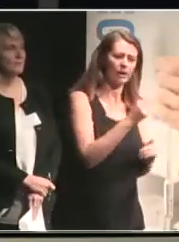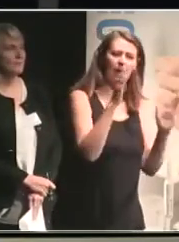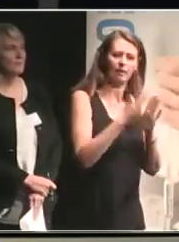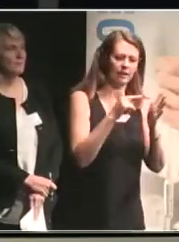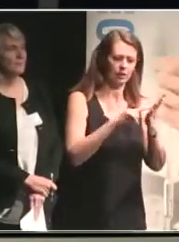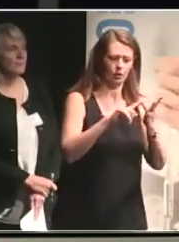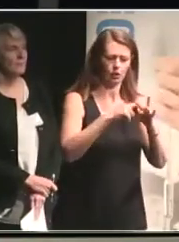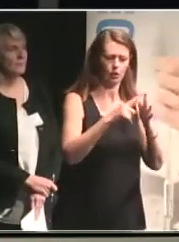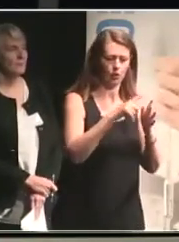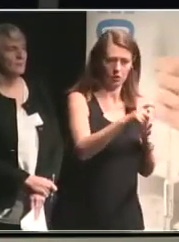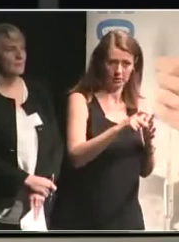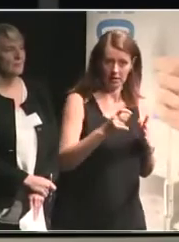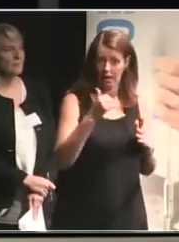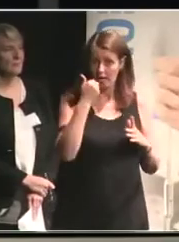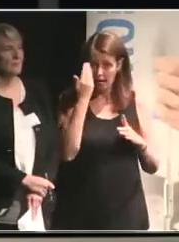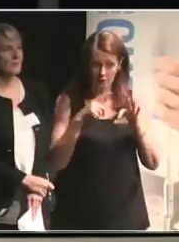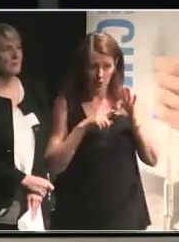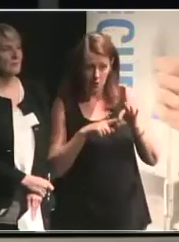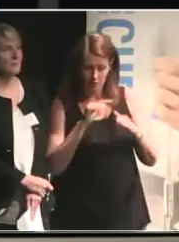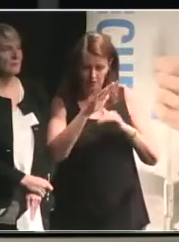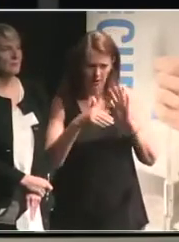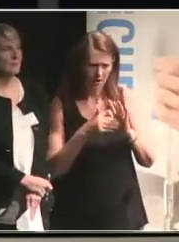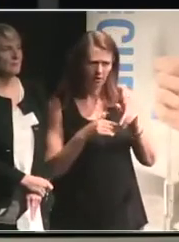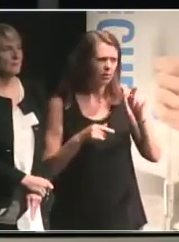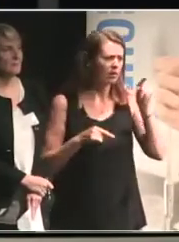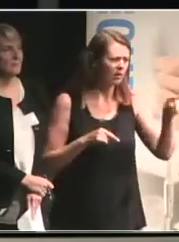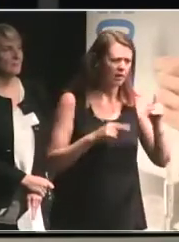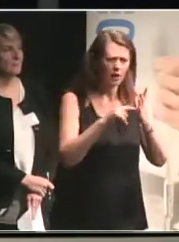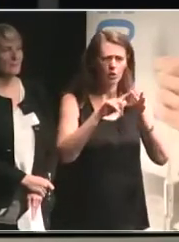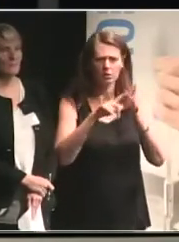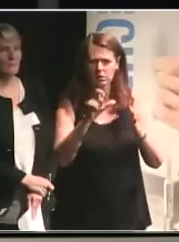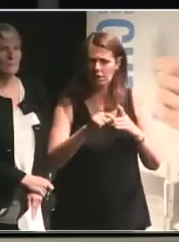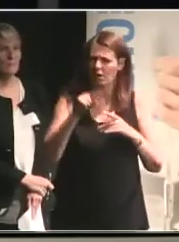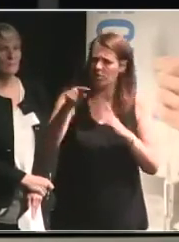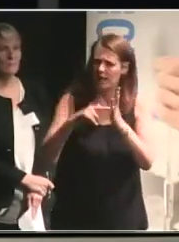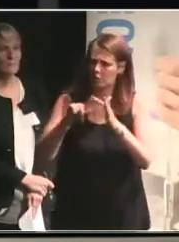you every question at the end of my talk will be “Well isn't that toxic? Isn't that bad? Isn't that